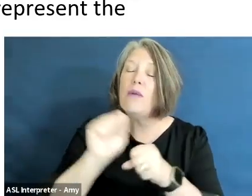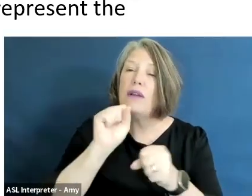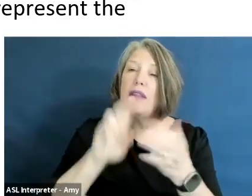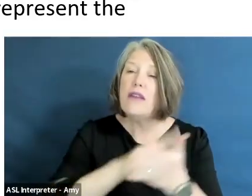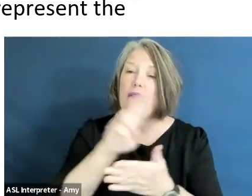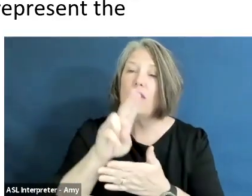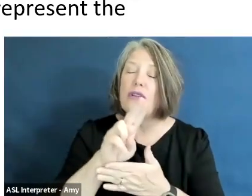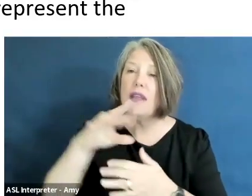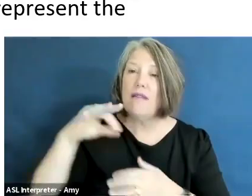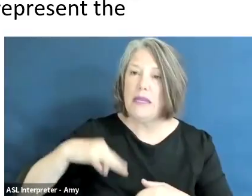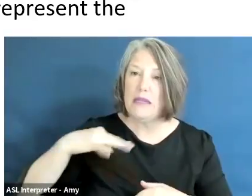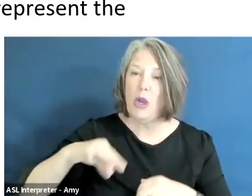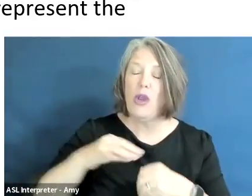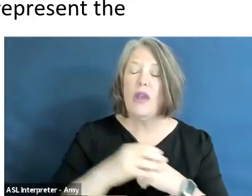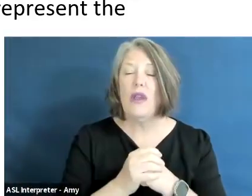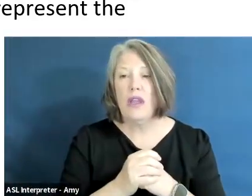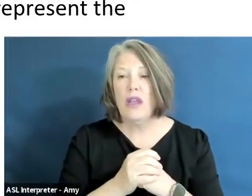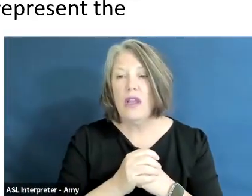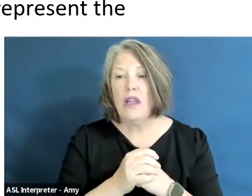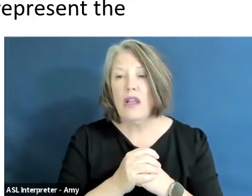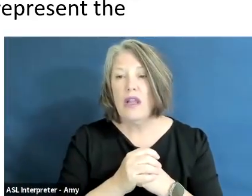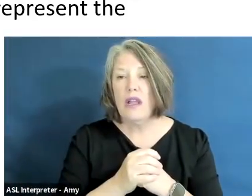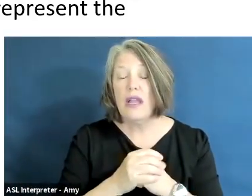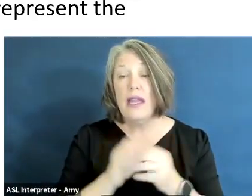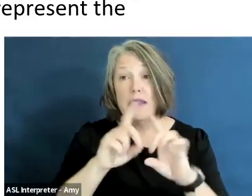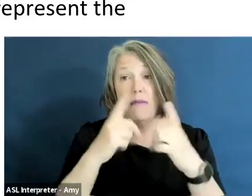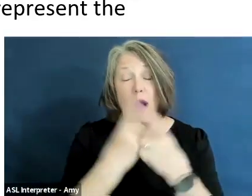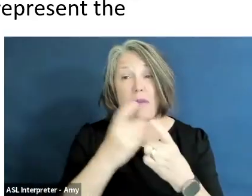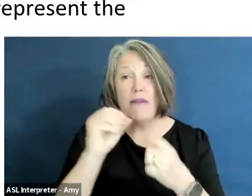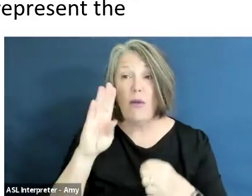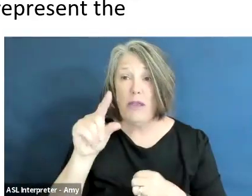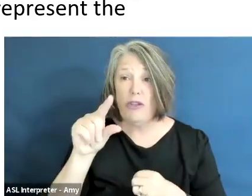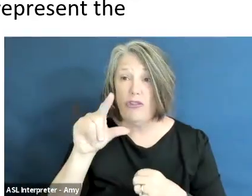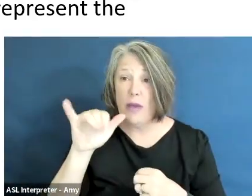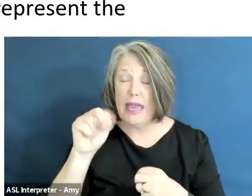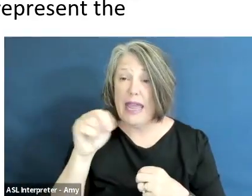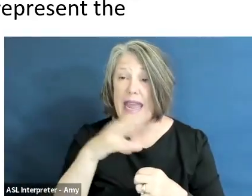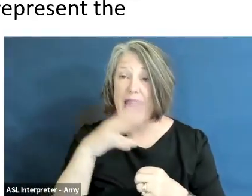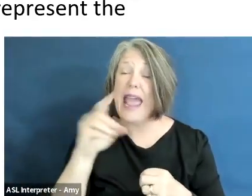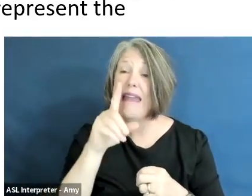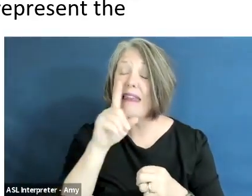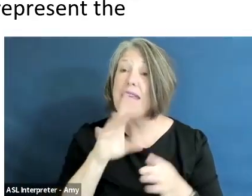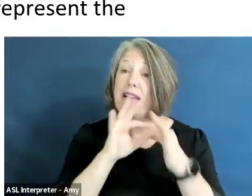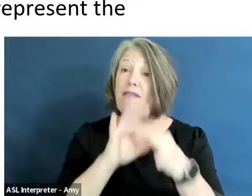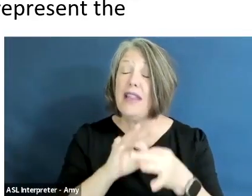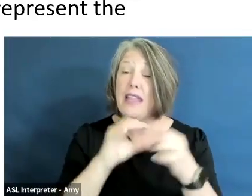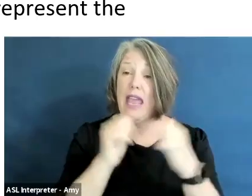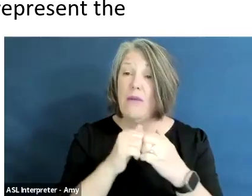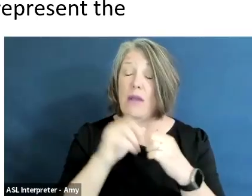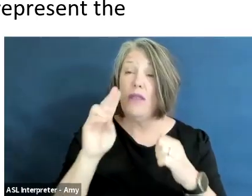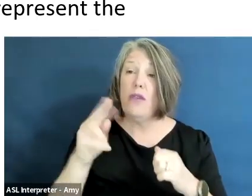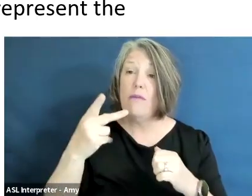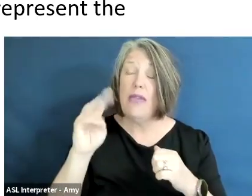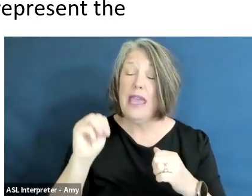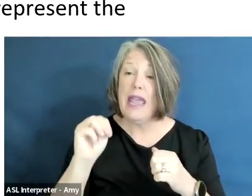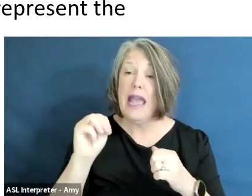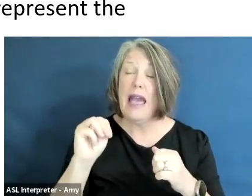Pittsburgh the Department of OB-GYN and is affiliated with UPMC Presbyterian